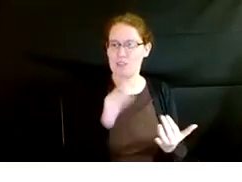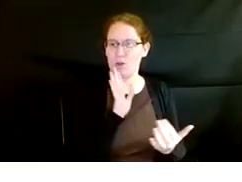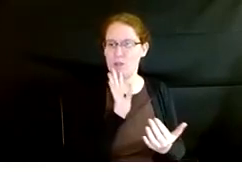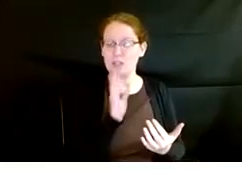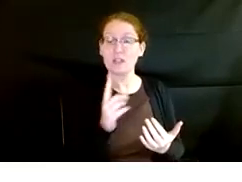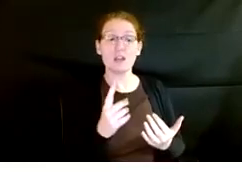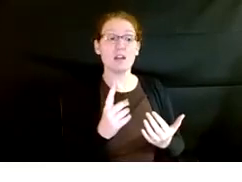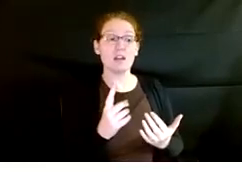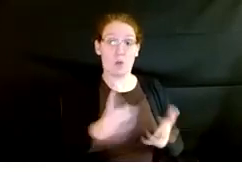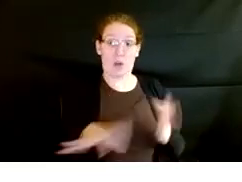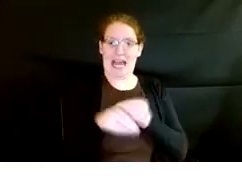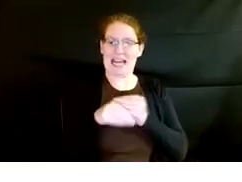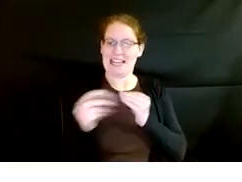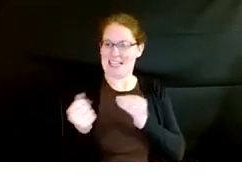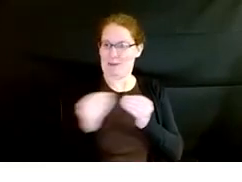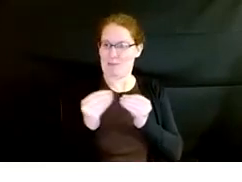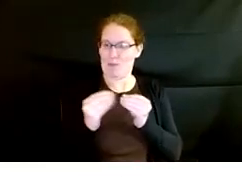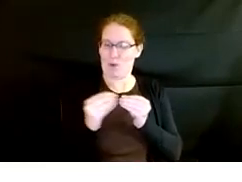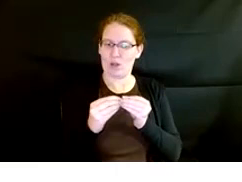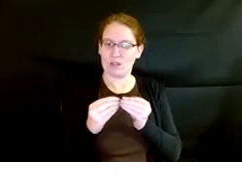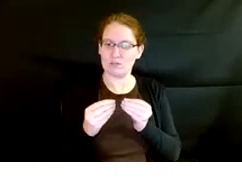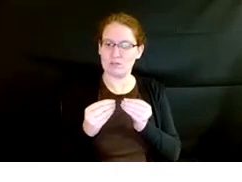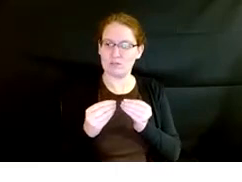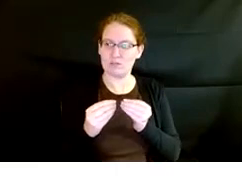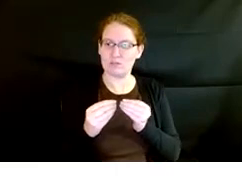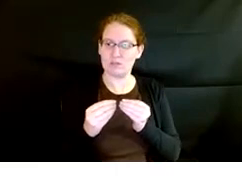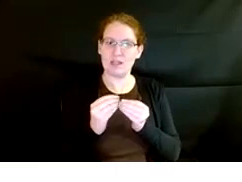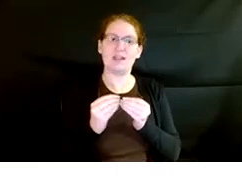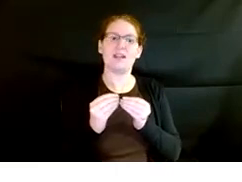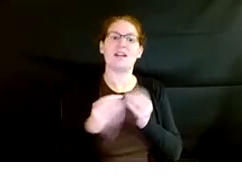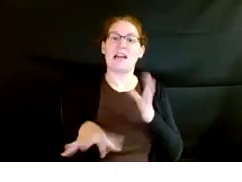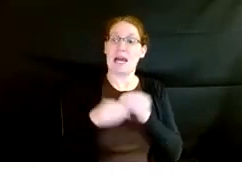throughout and and then I'll connect it up to the accommodations that I'm going to be talking about